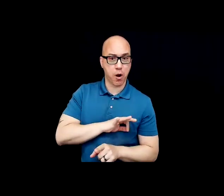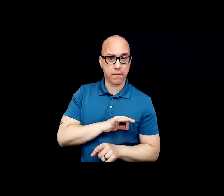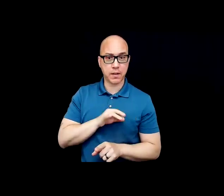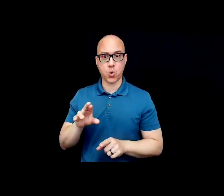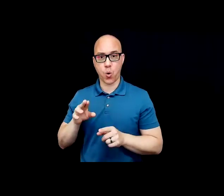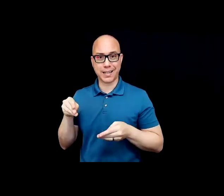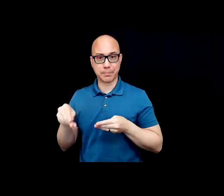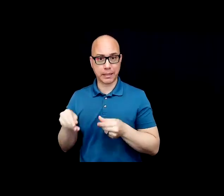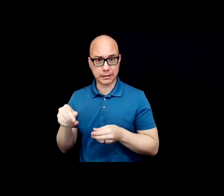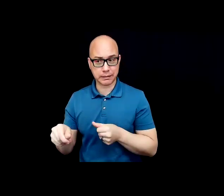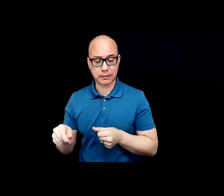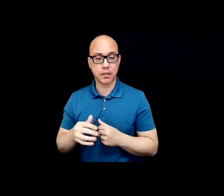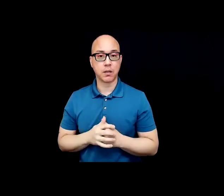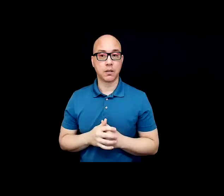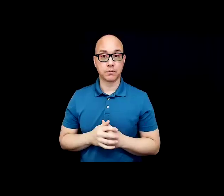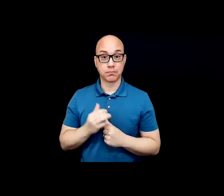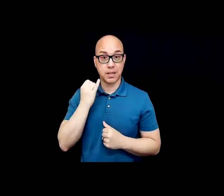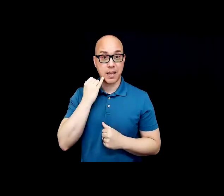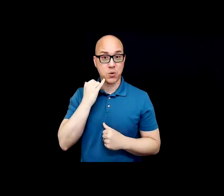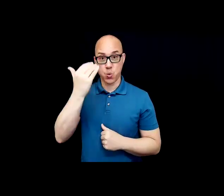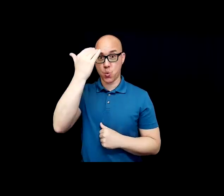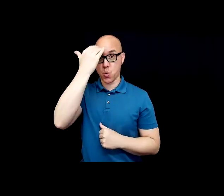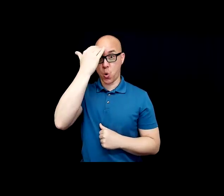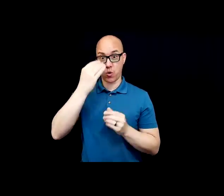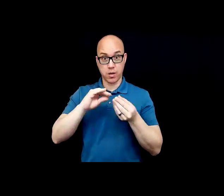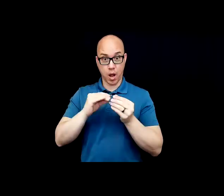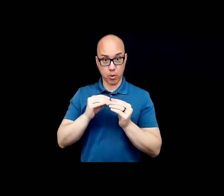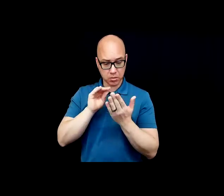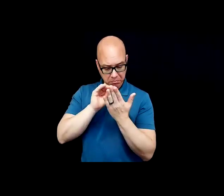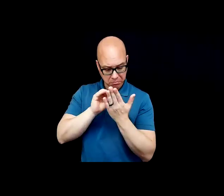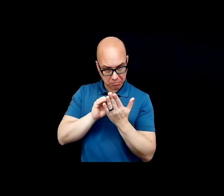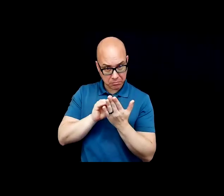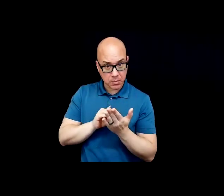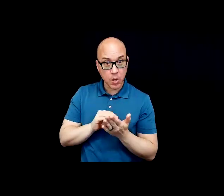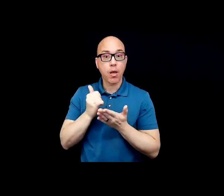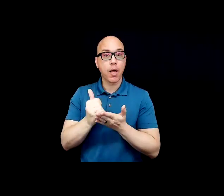Knowing your numbers will allow you to plan, it will allow you to save,